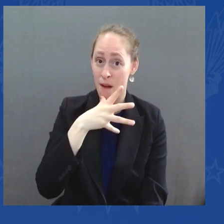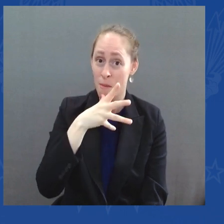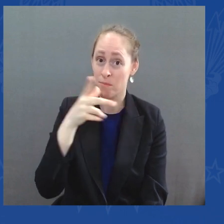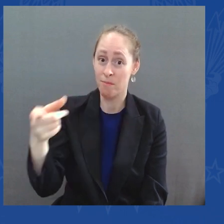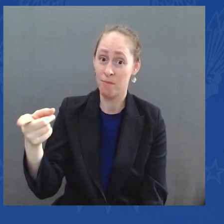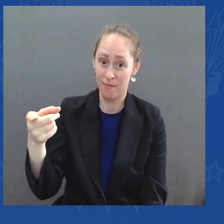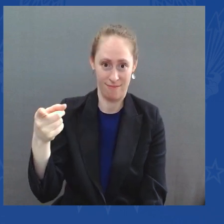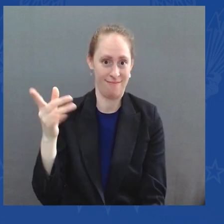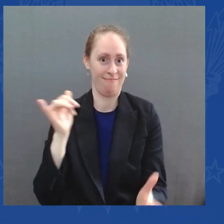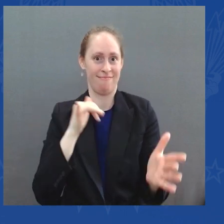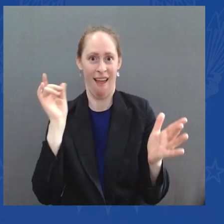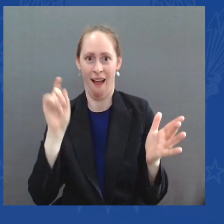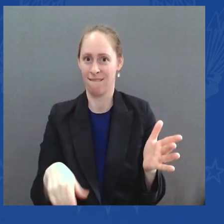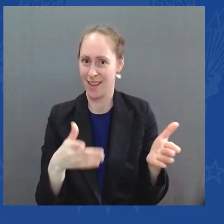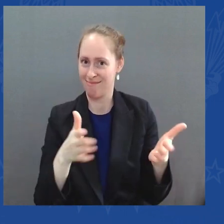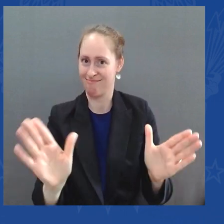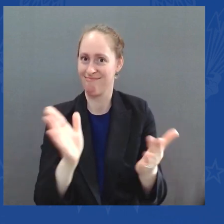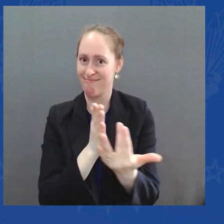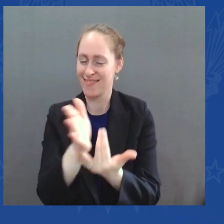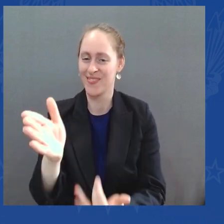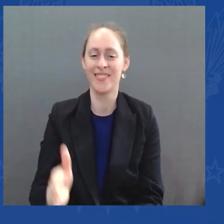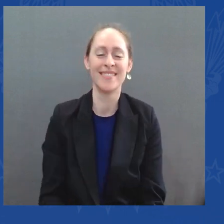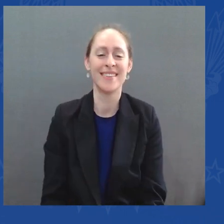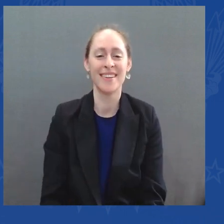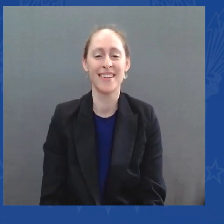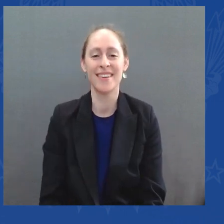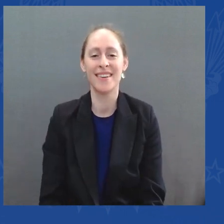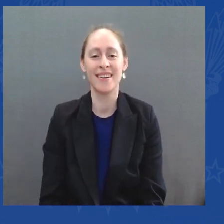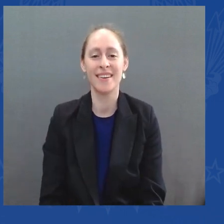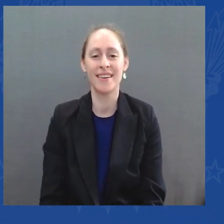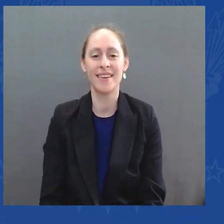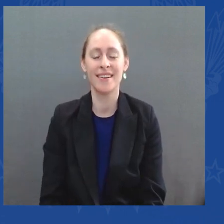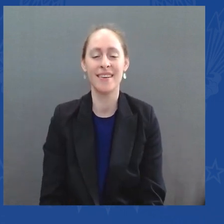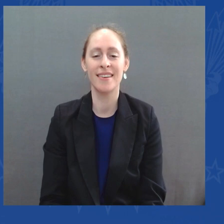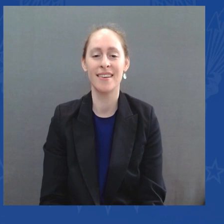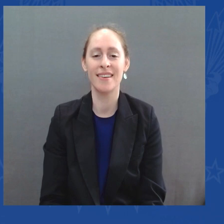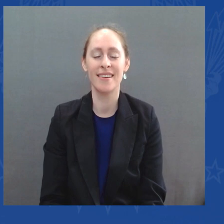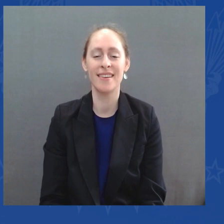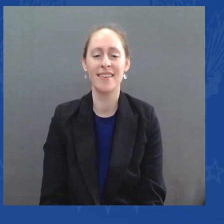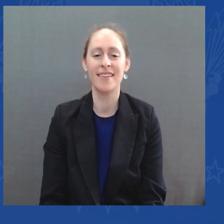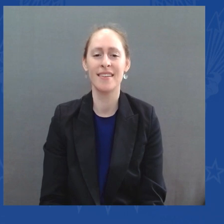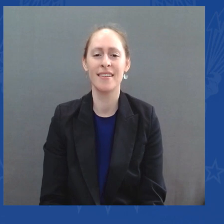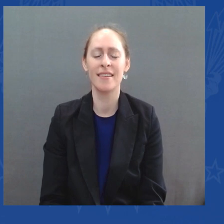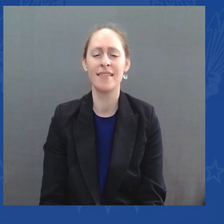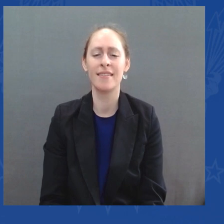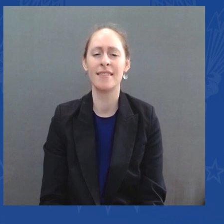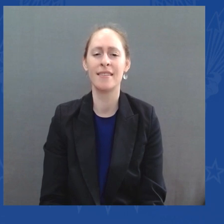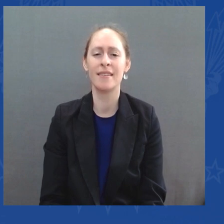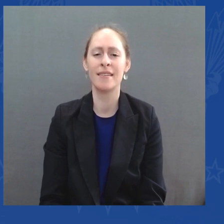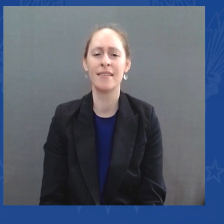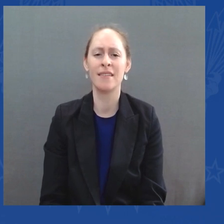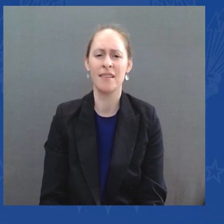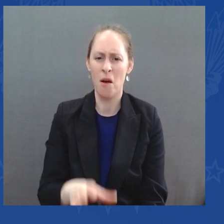Swear to God. He said, "I've got a United States senator driving my truck." She said, "I got the damn president in mine.